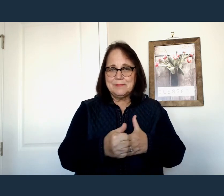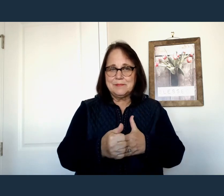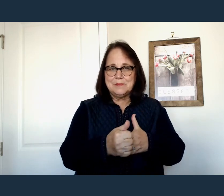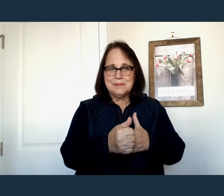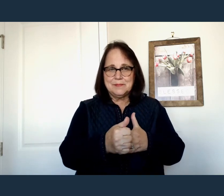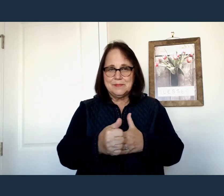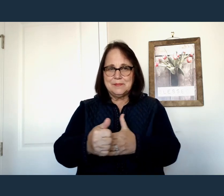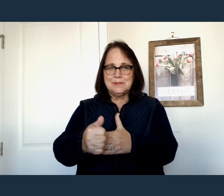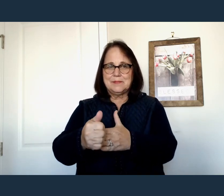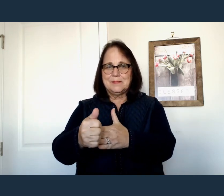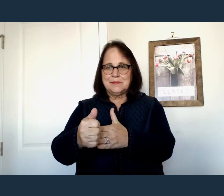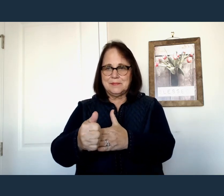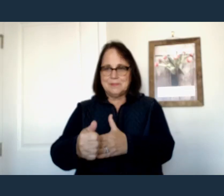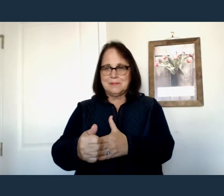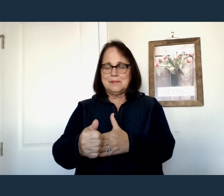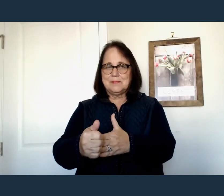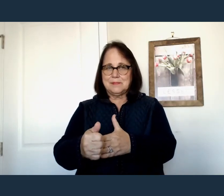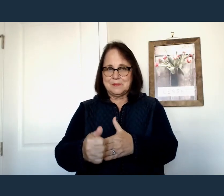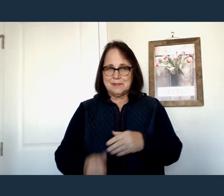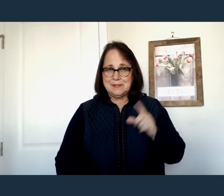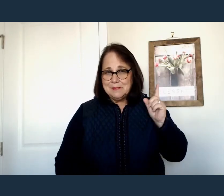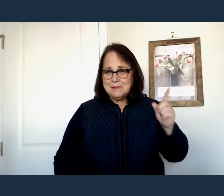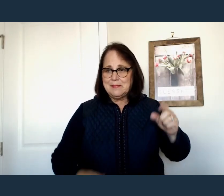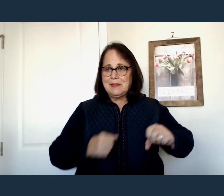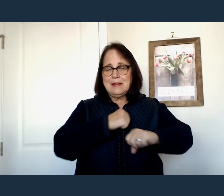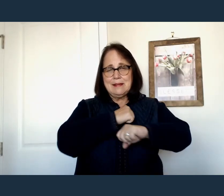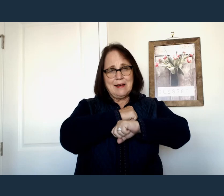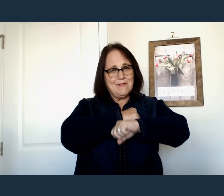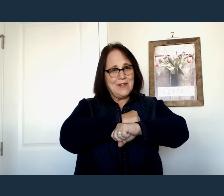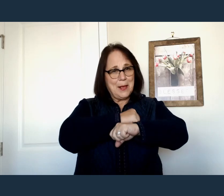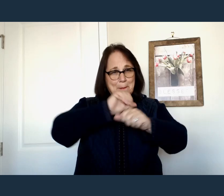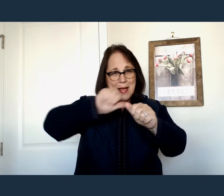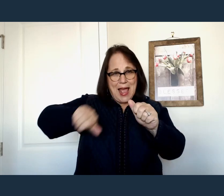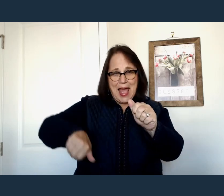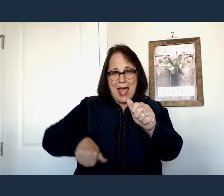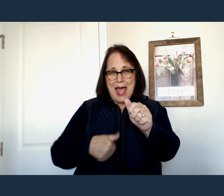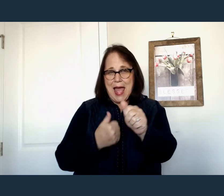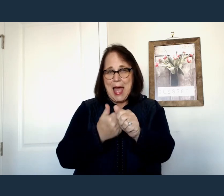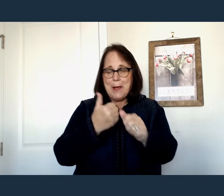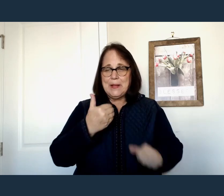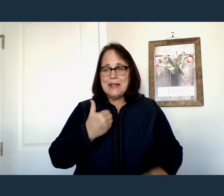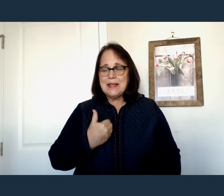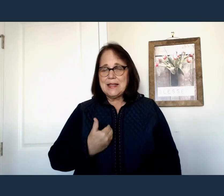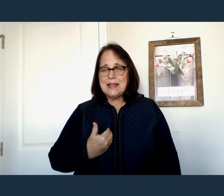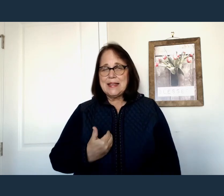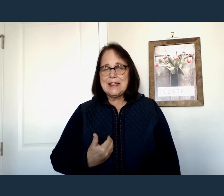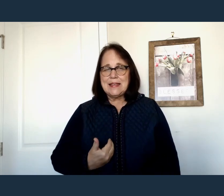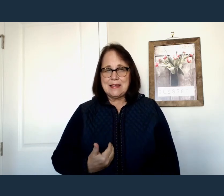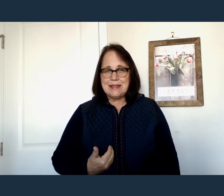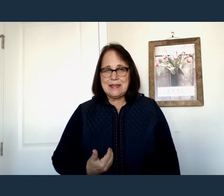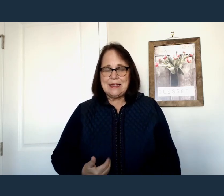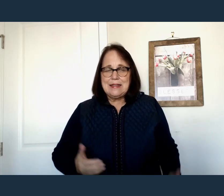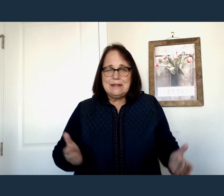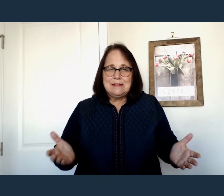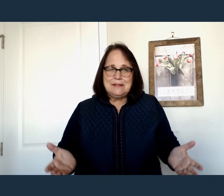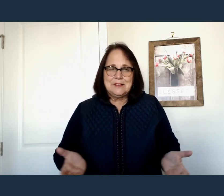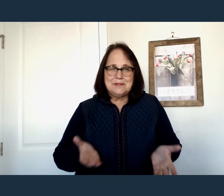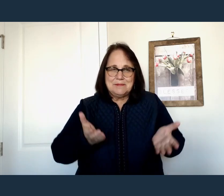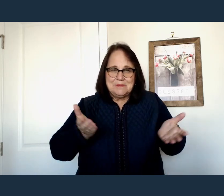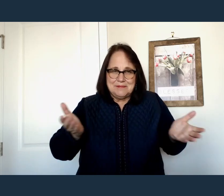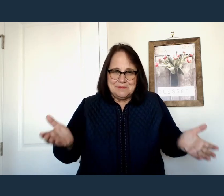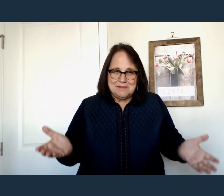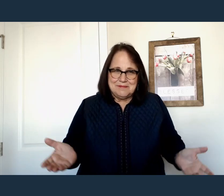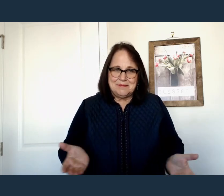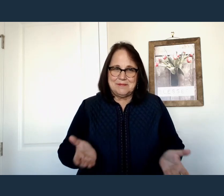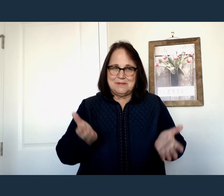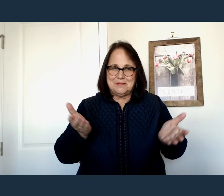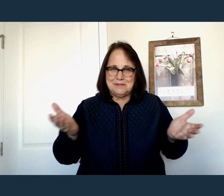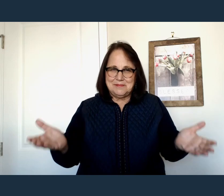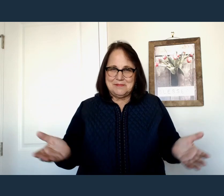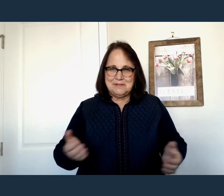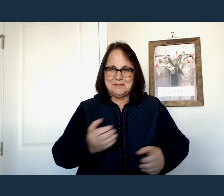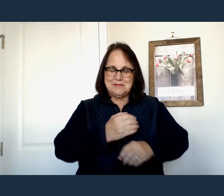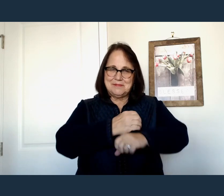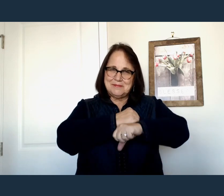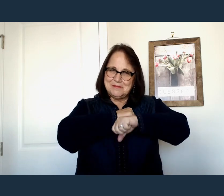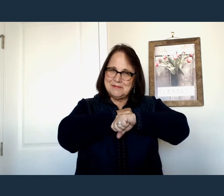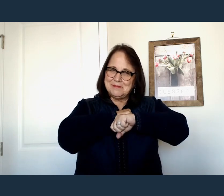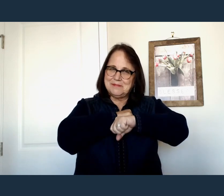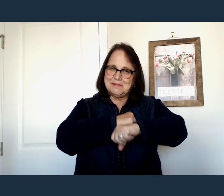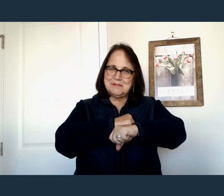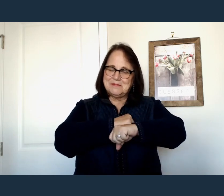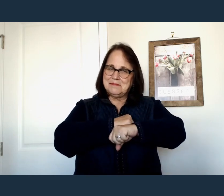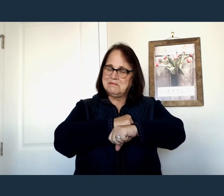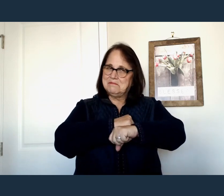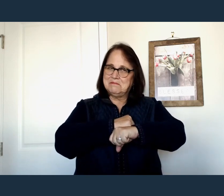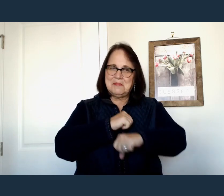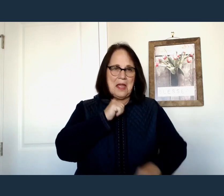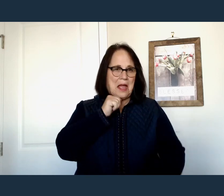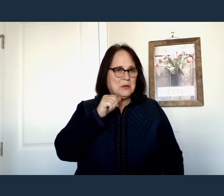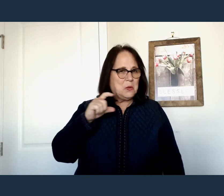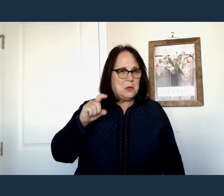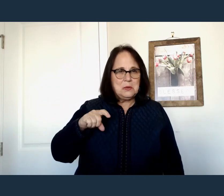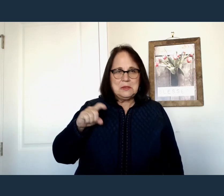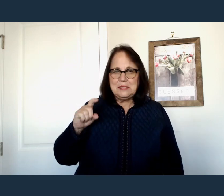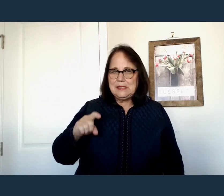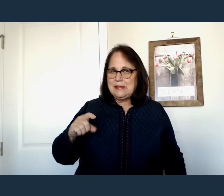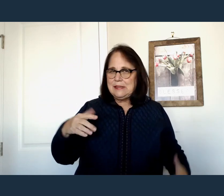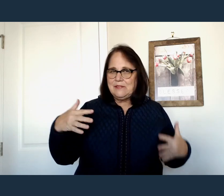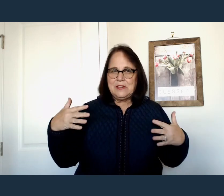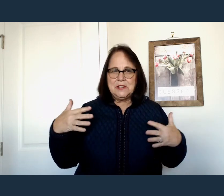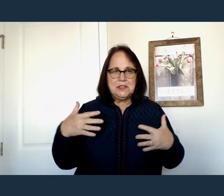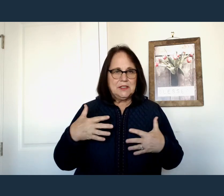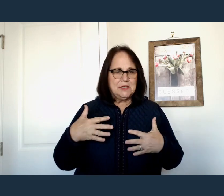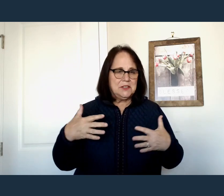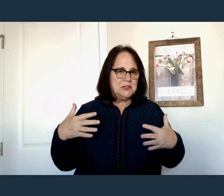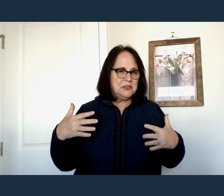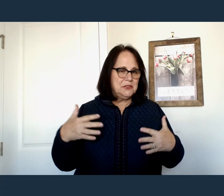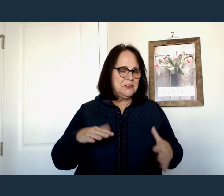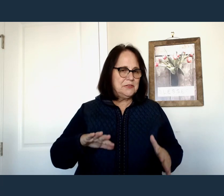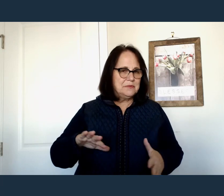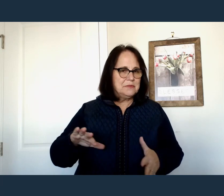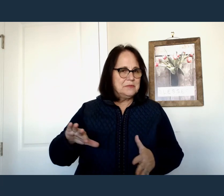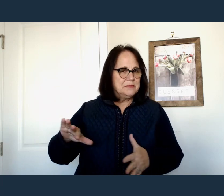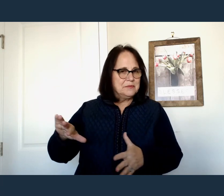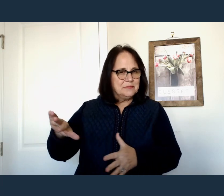Defender behind me I won't fear